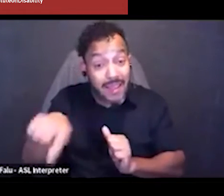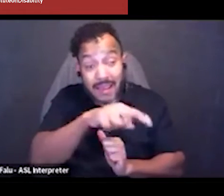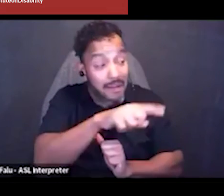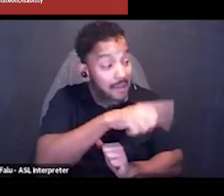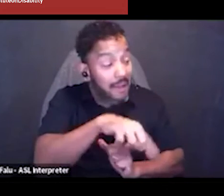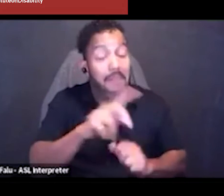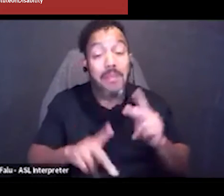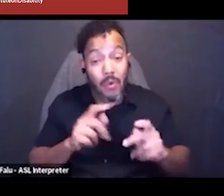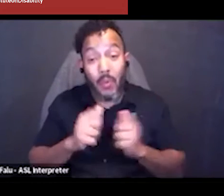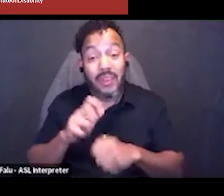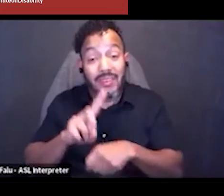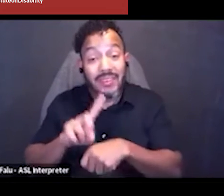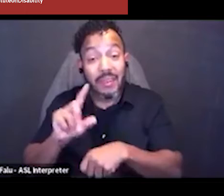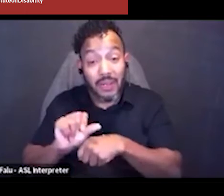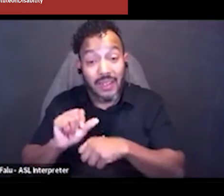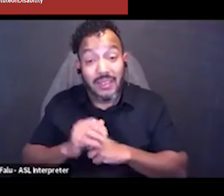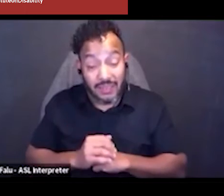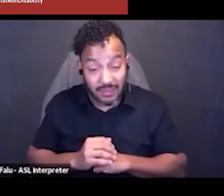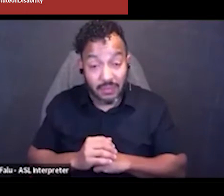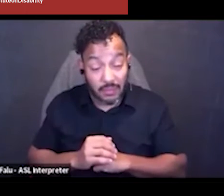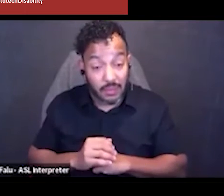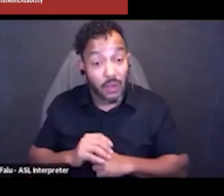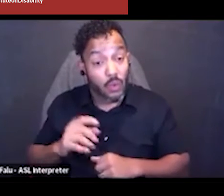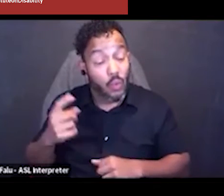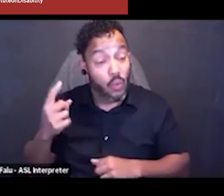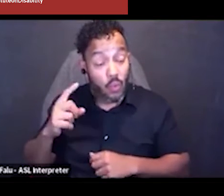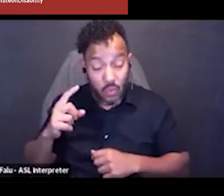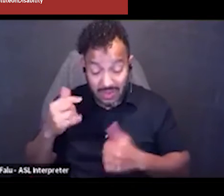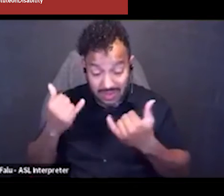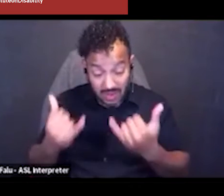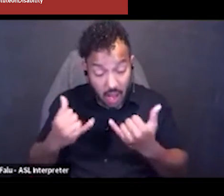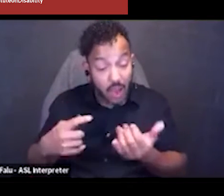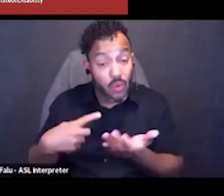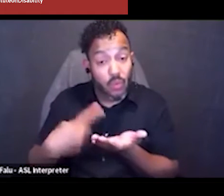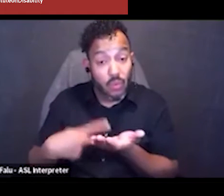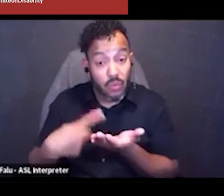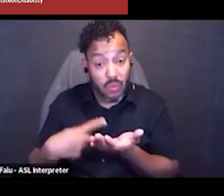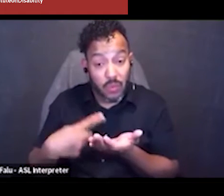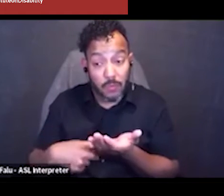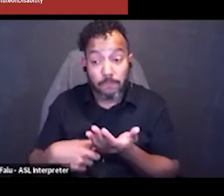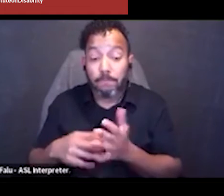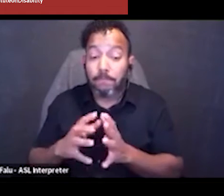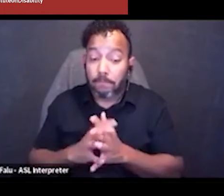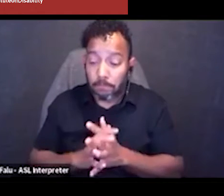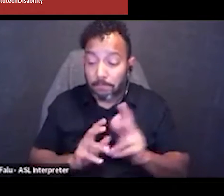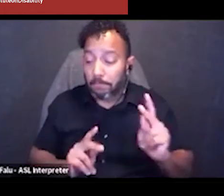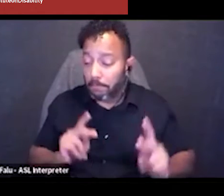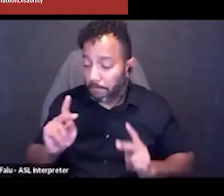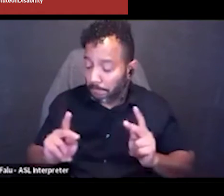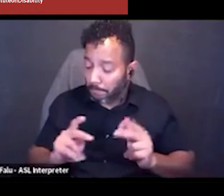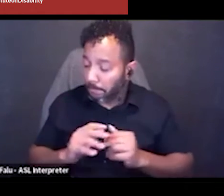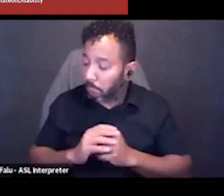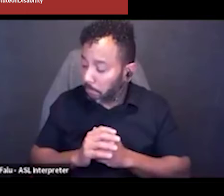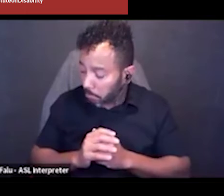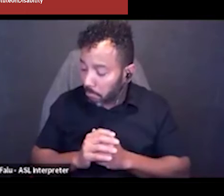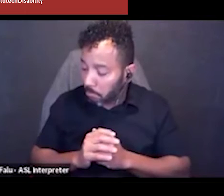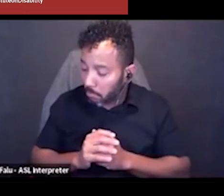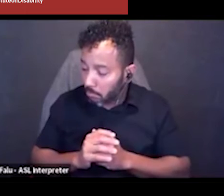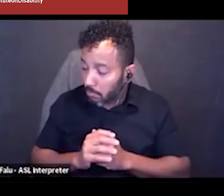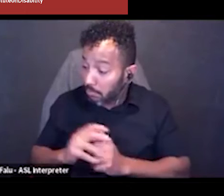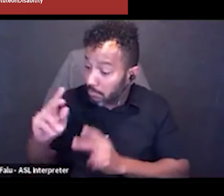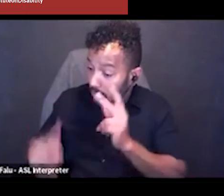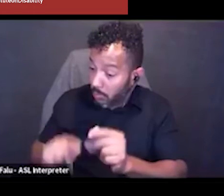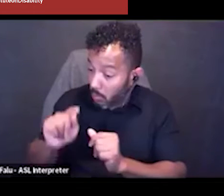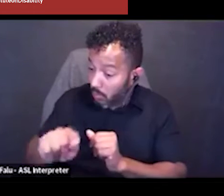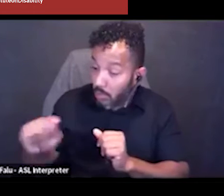So, when we hear people talking about, well, you know, people who are old and people who